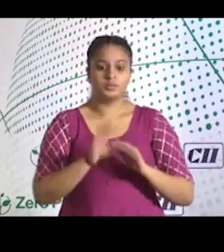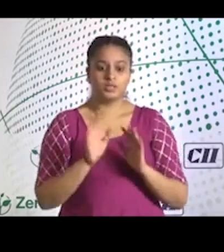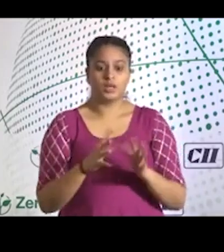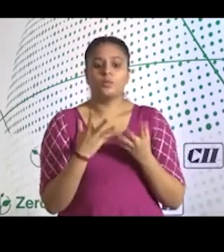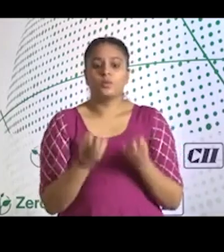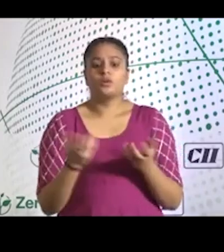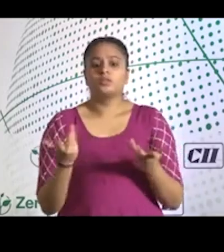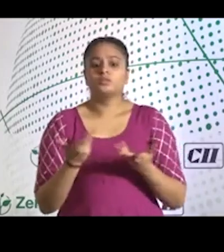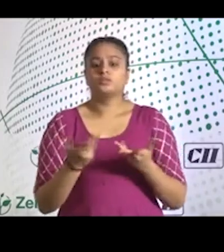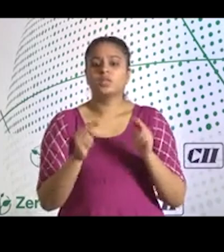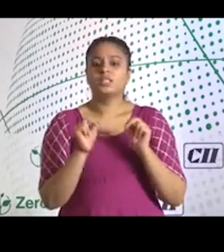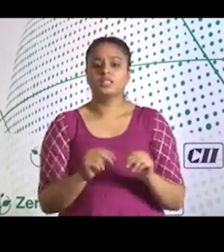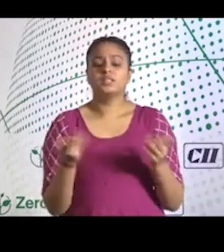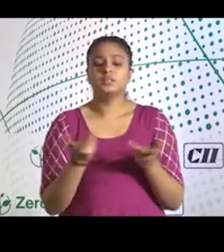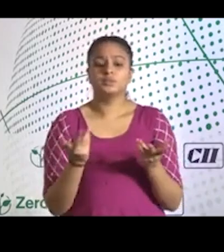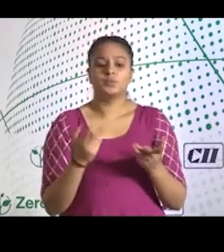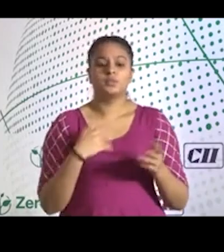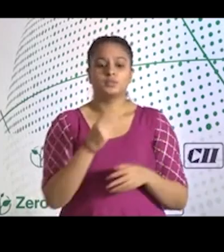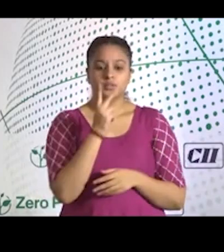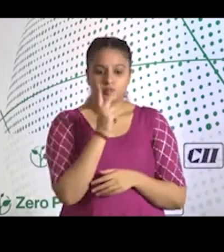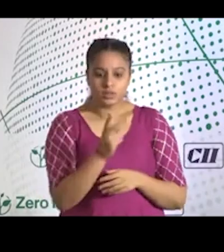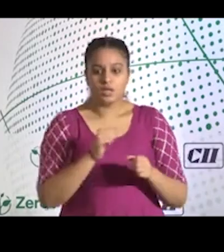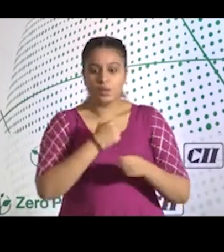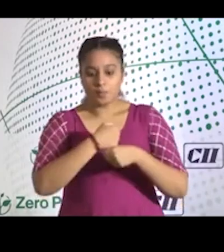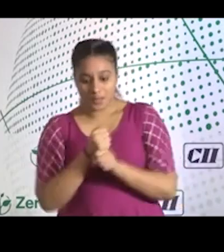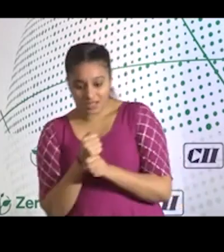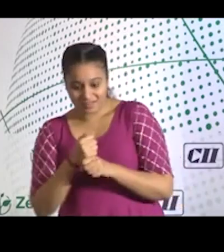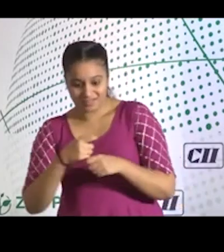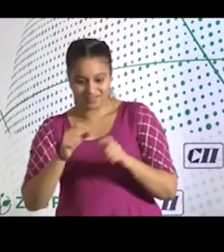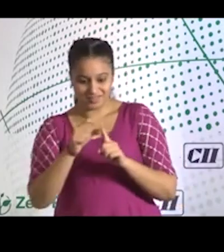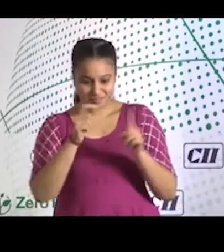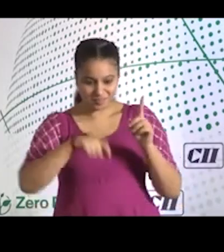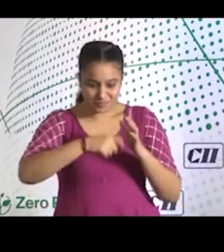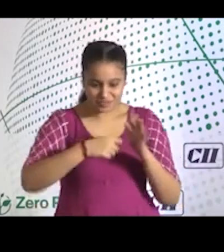to build a product, processes, operations around their disability